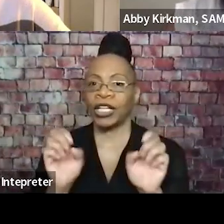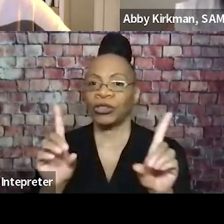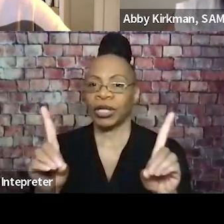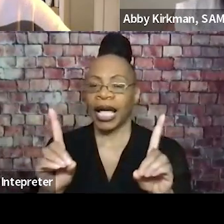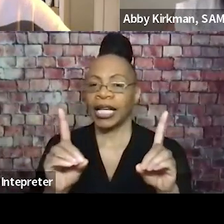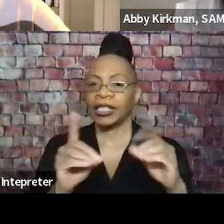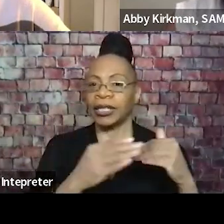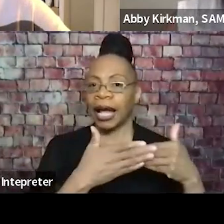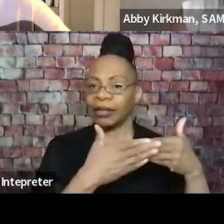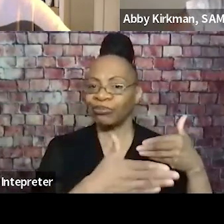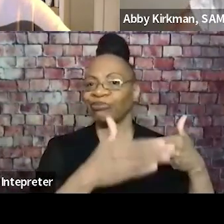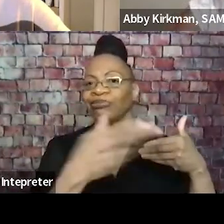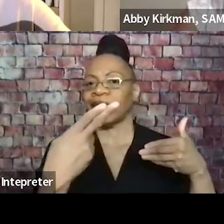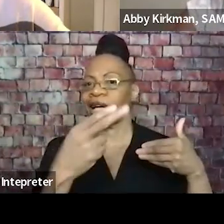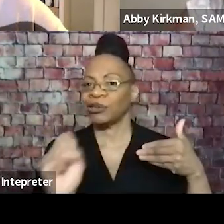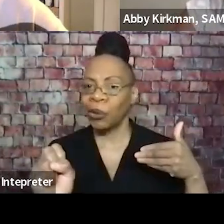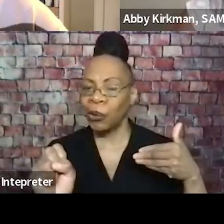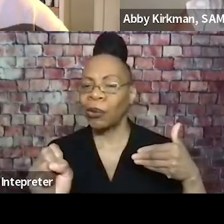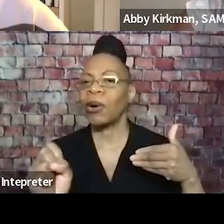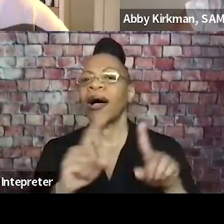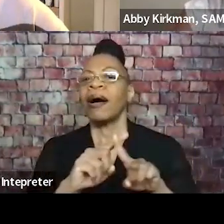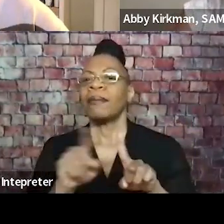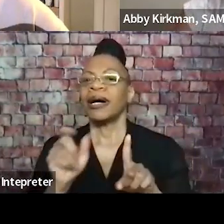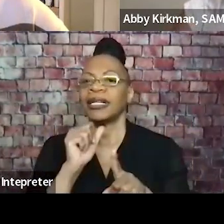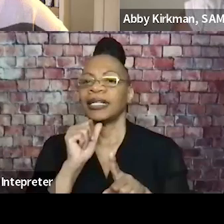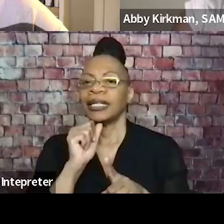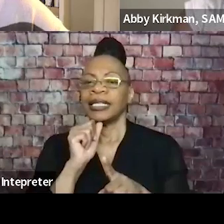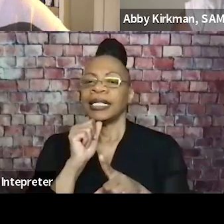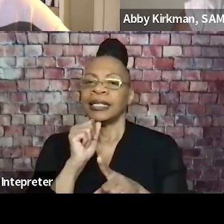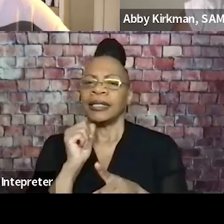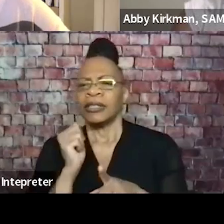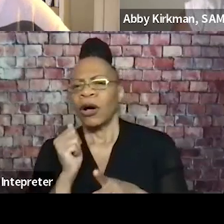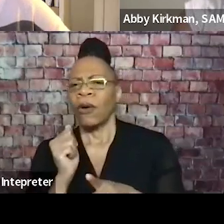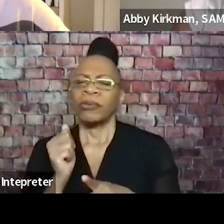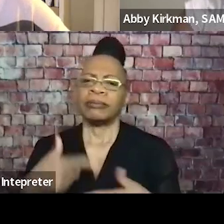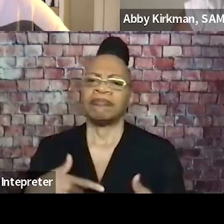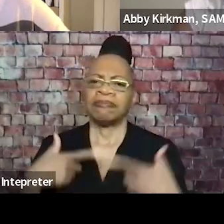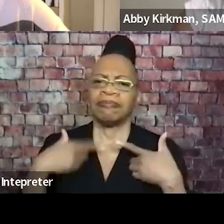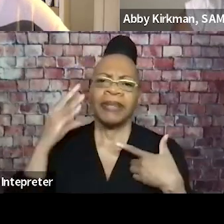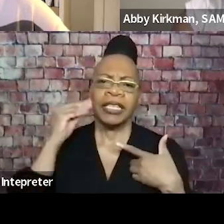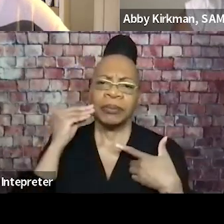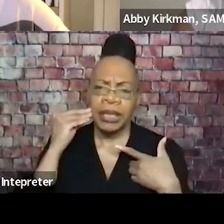and have a whole heck of a lot of lived expertise that they're putting into this, doing incredible SOAR work.